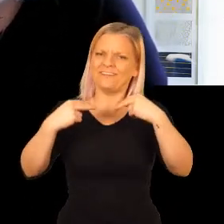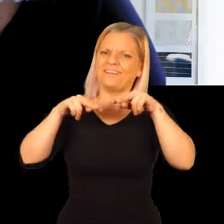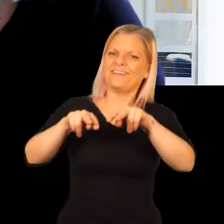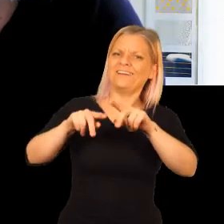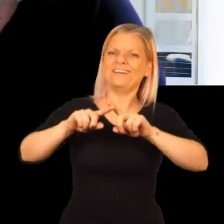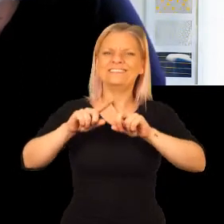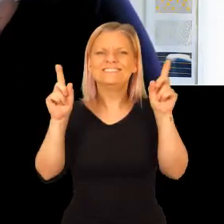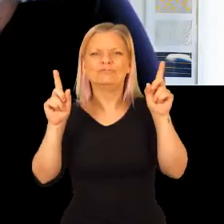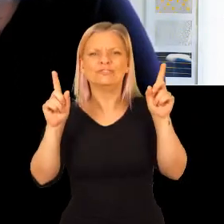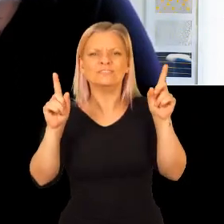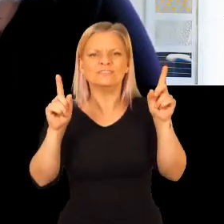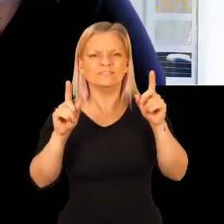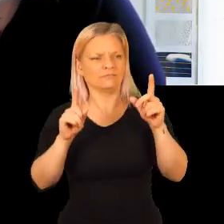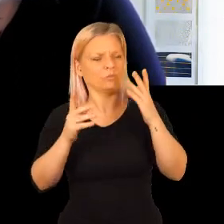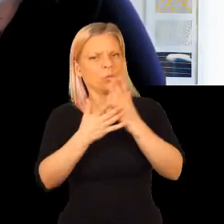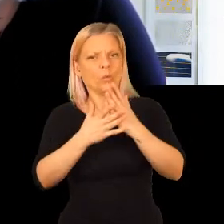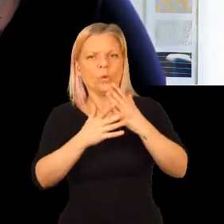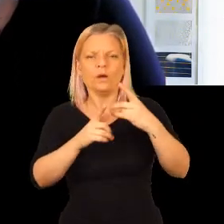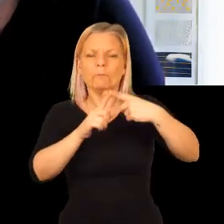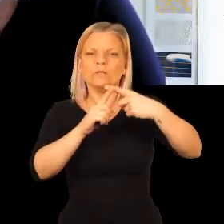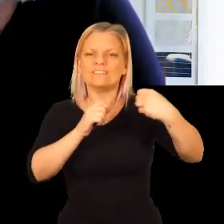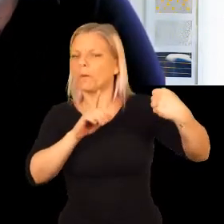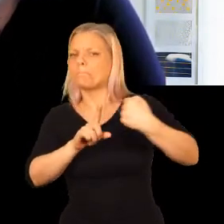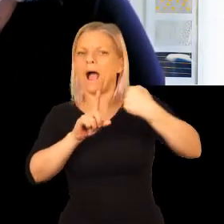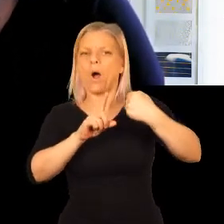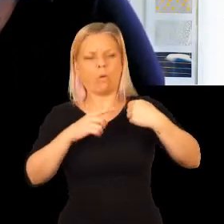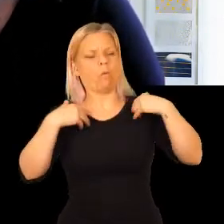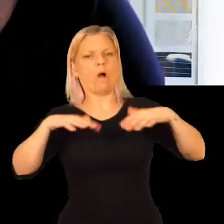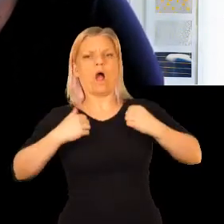then beginning to see myself in a bit differently it did have a profound impact on me so it's really